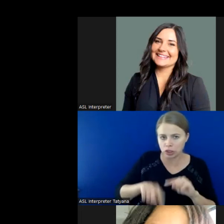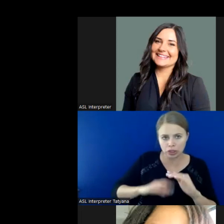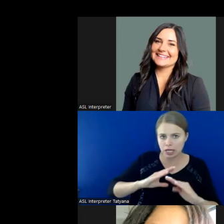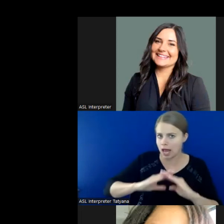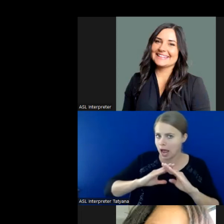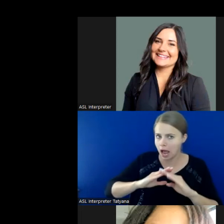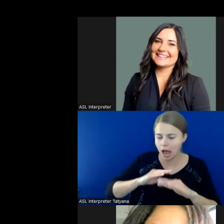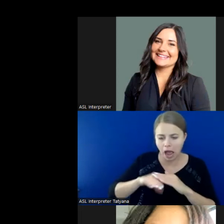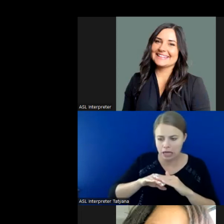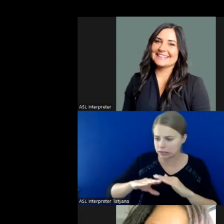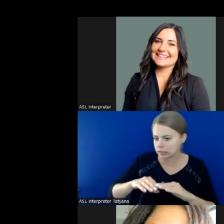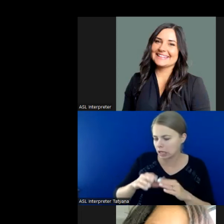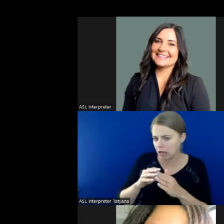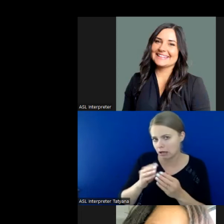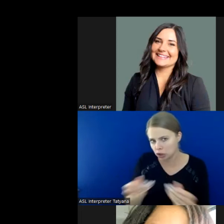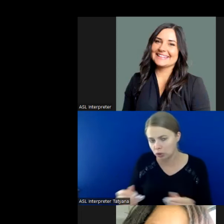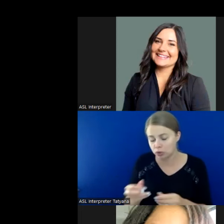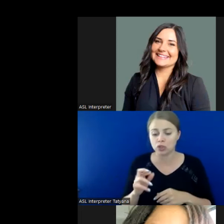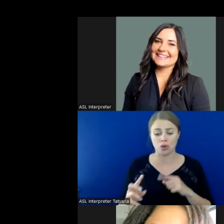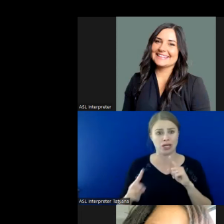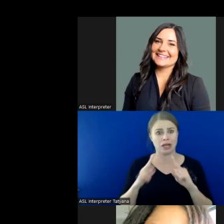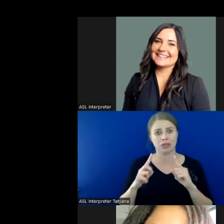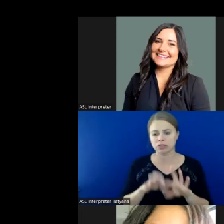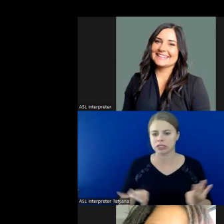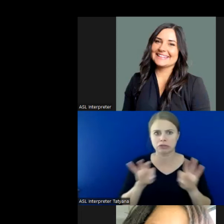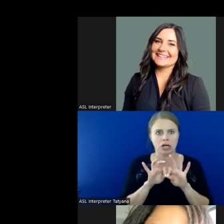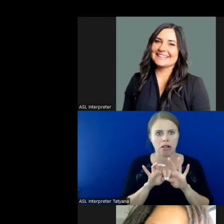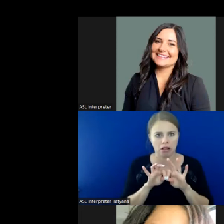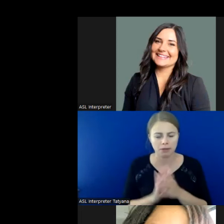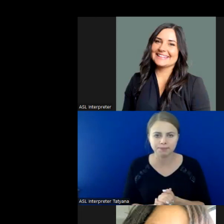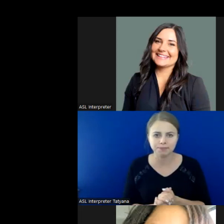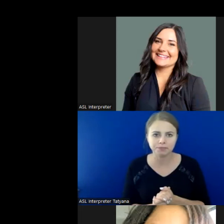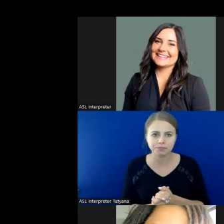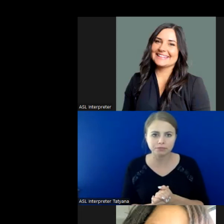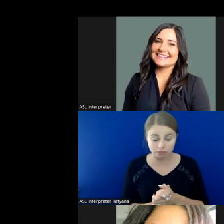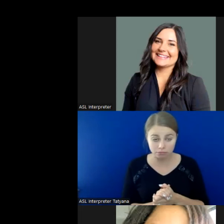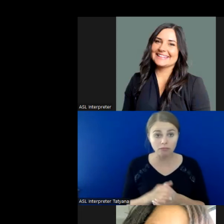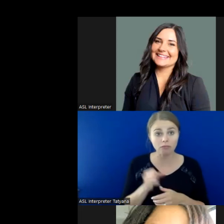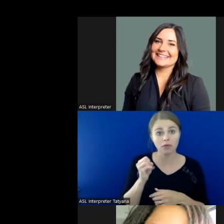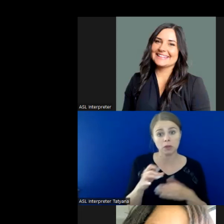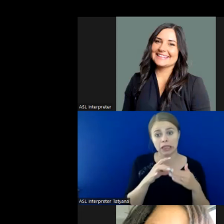So, communication is really critical. So, which leads me to the next topic,